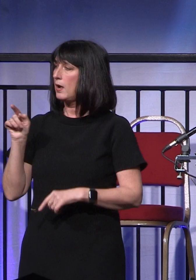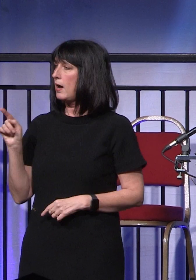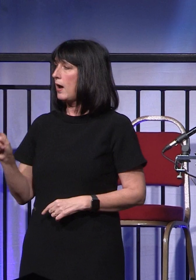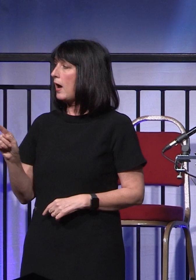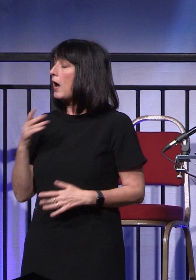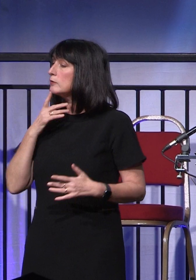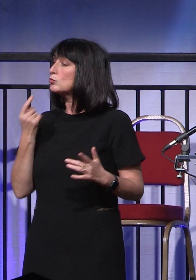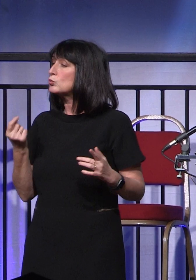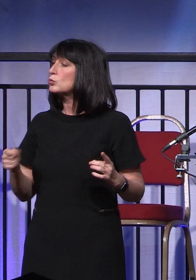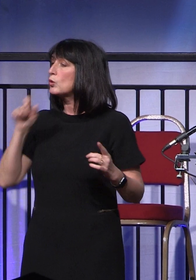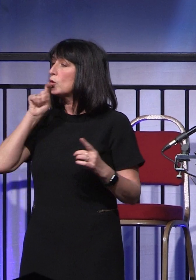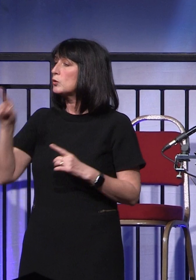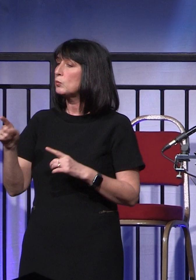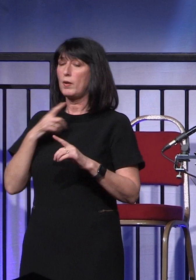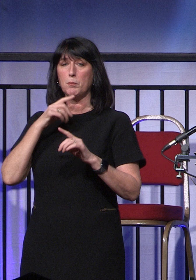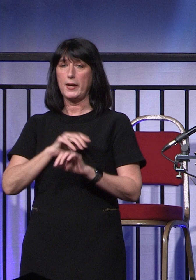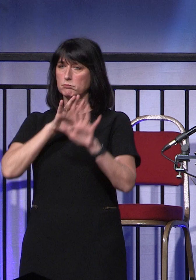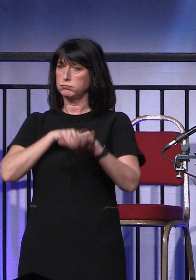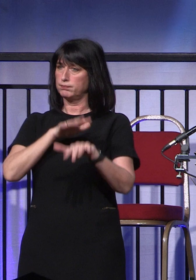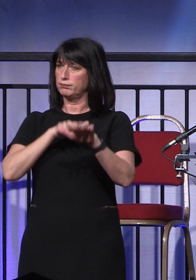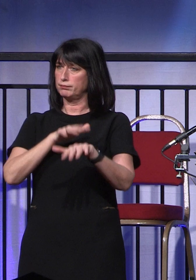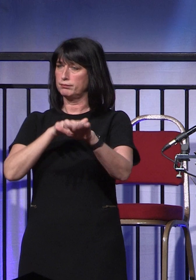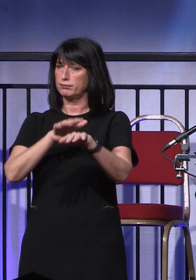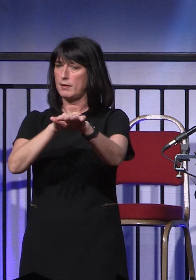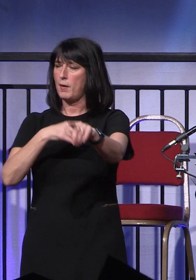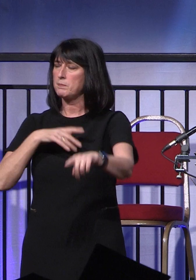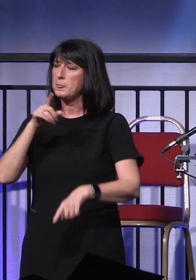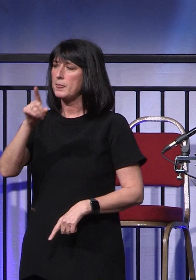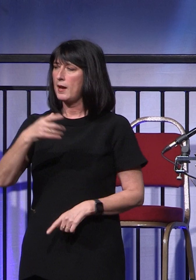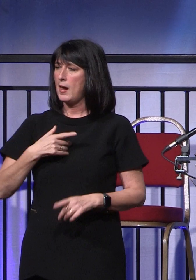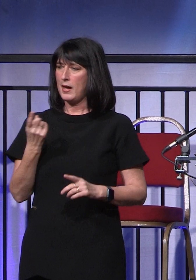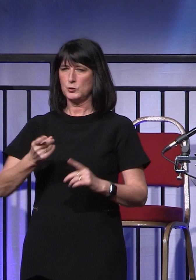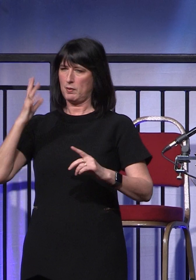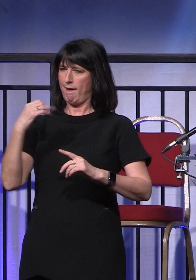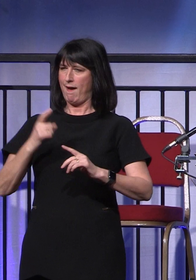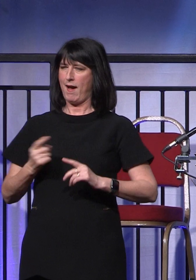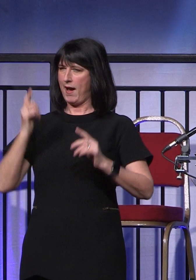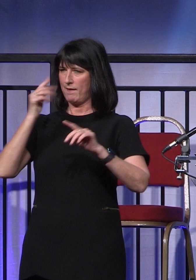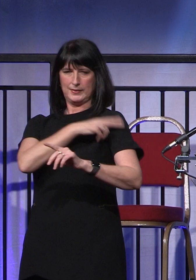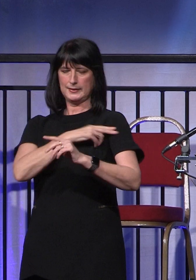processing out of the hall past a guard of honor in the central aisle a